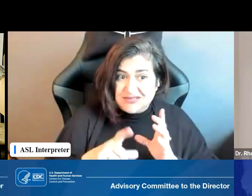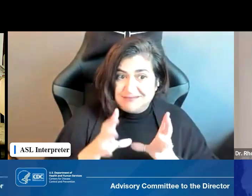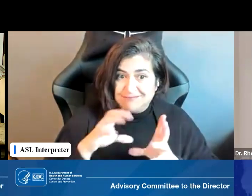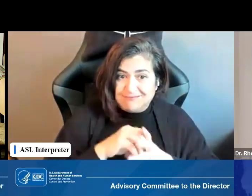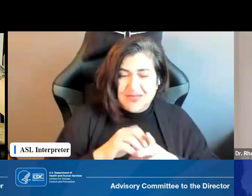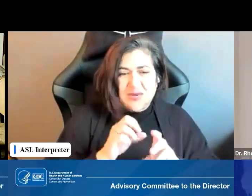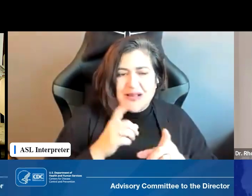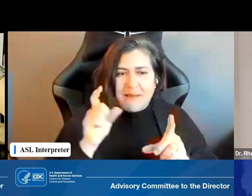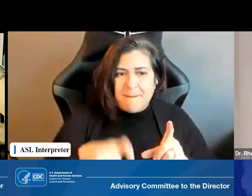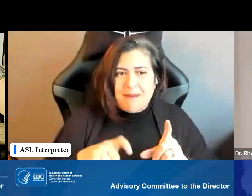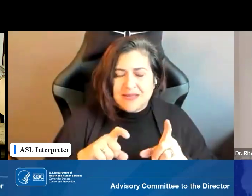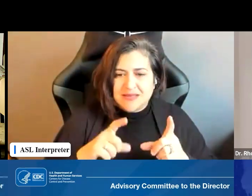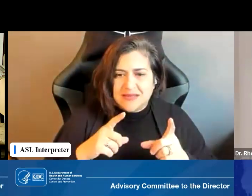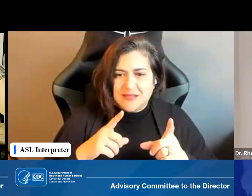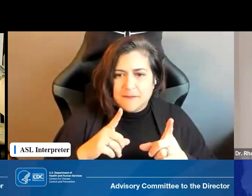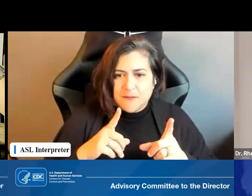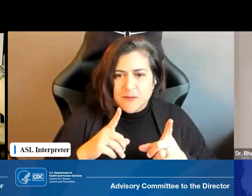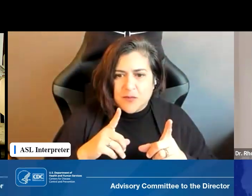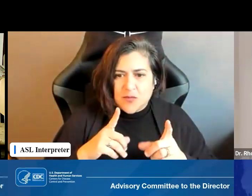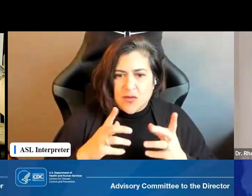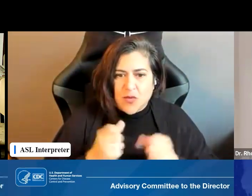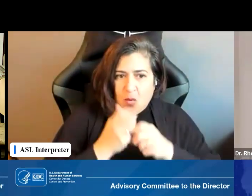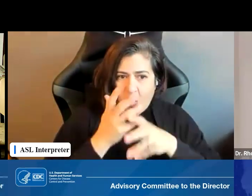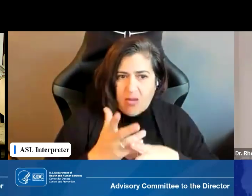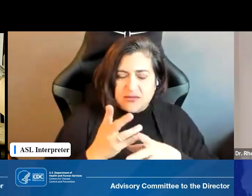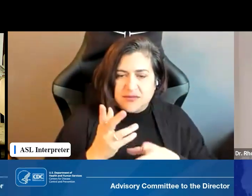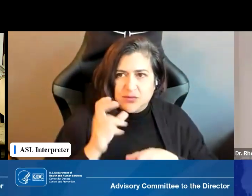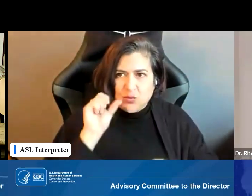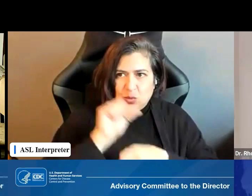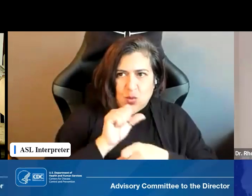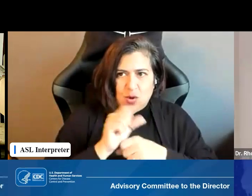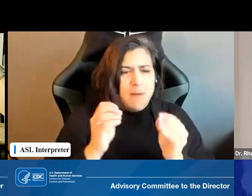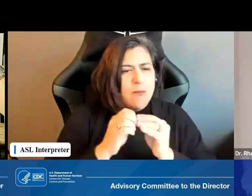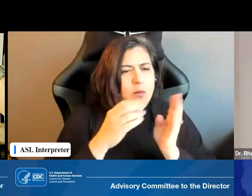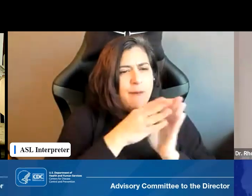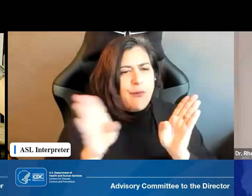so that it works at a broader level in terms of the accountability.